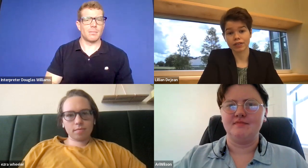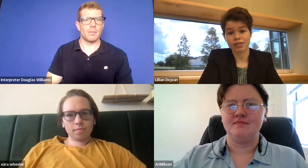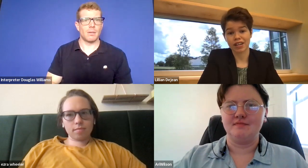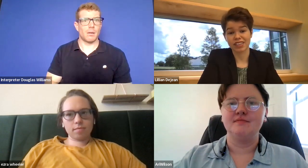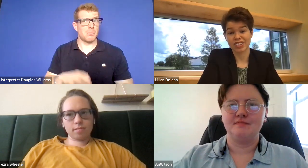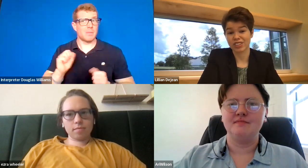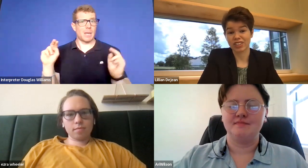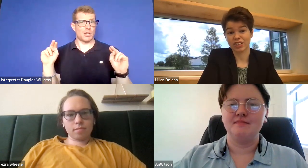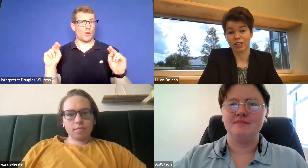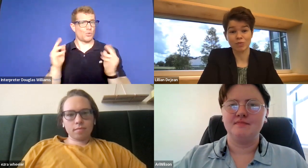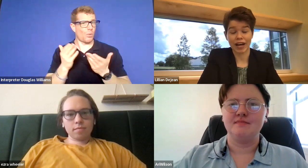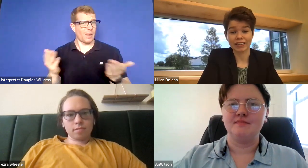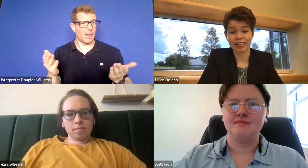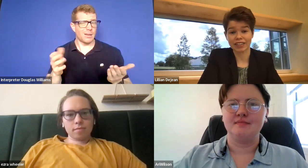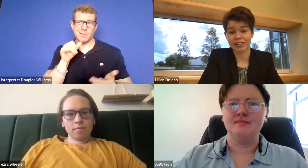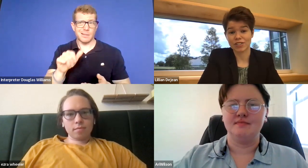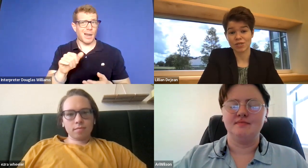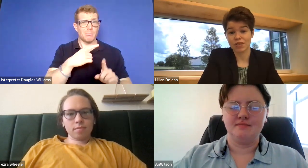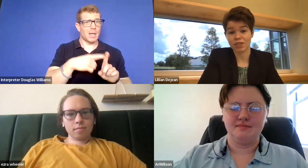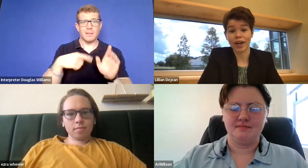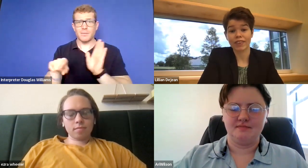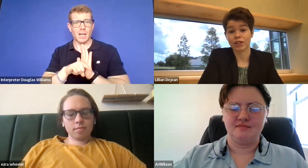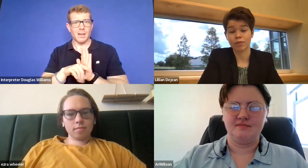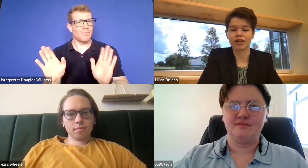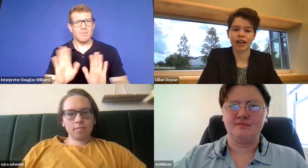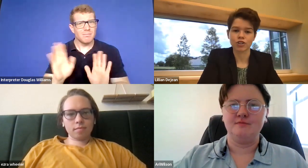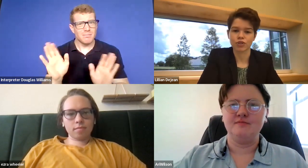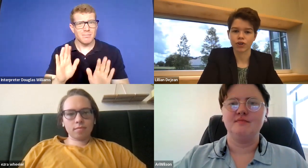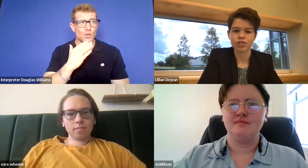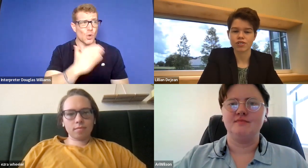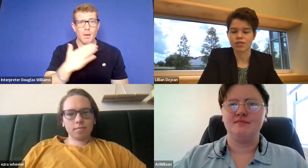It's not necessarily a good or bad thing. you can just be the way that your body actually functions in the world.